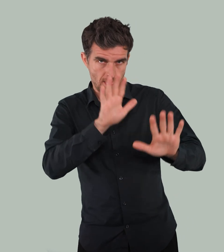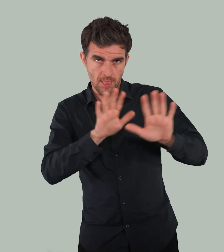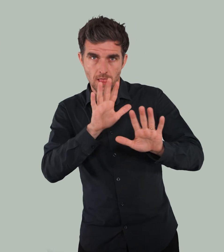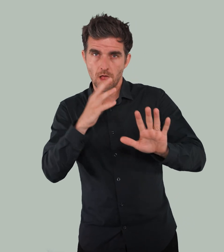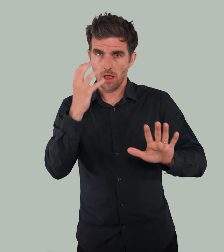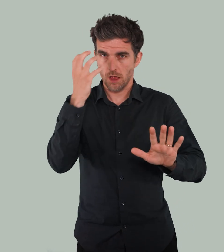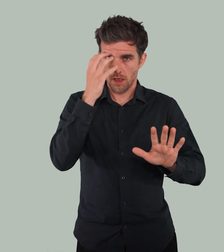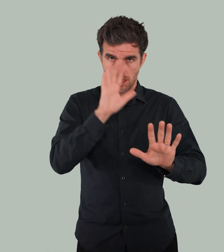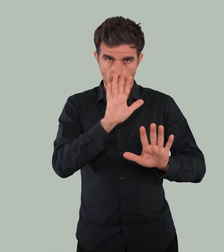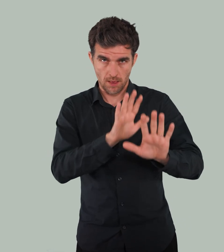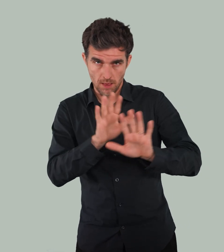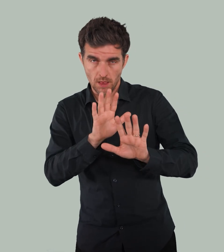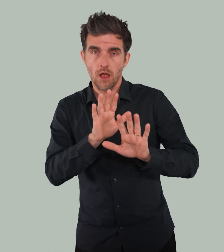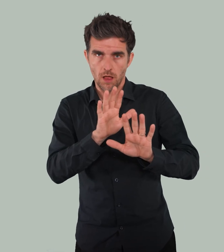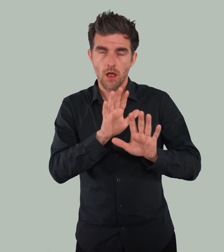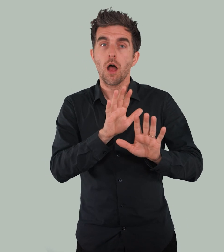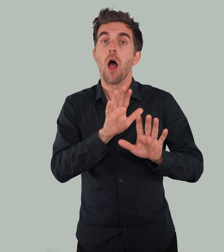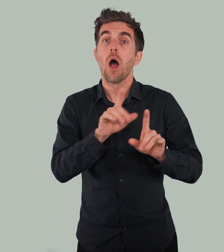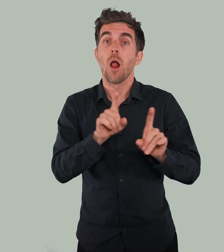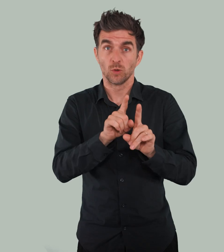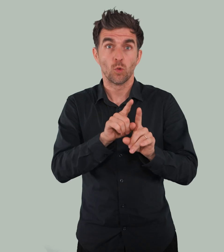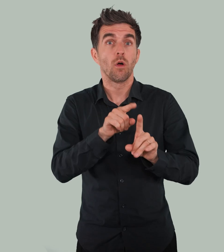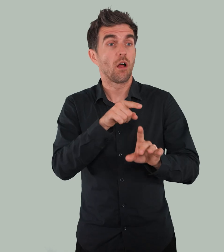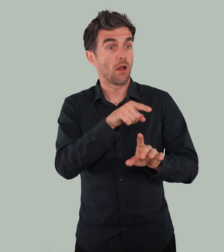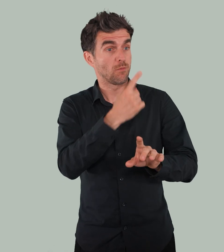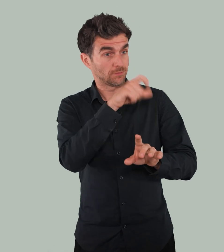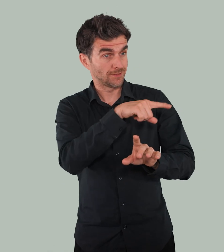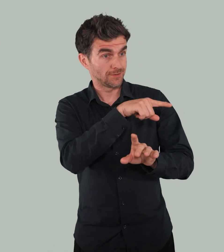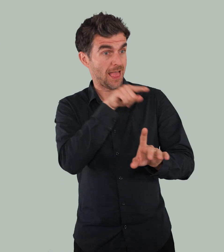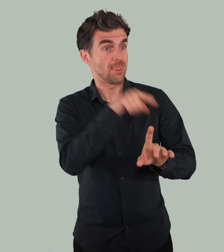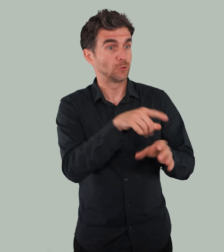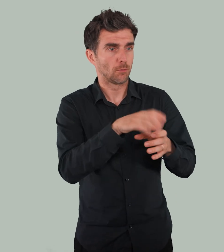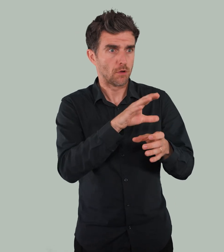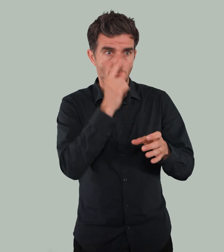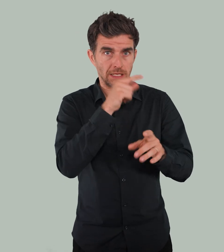because they are rounded estimates, and respondents often belong to more